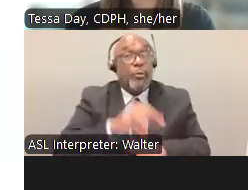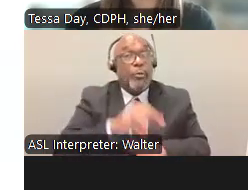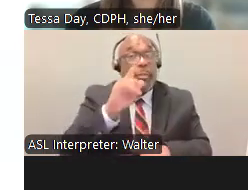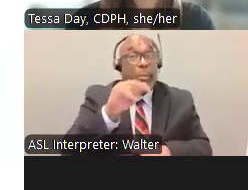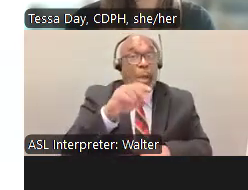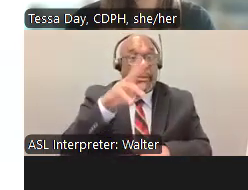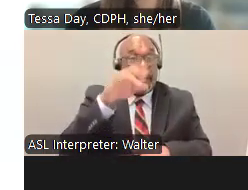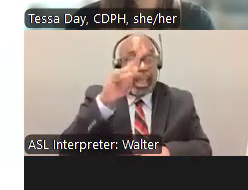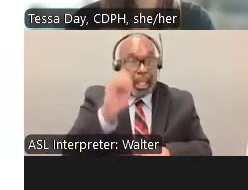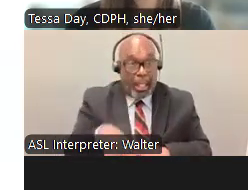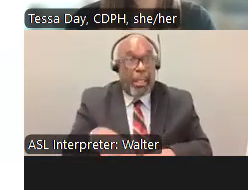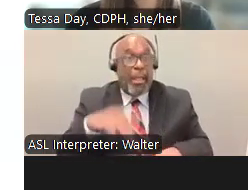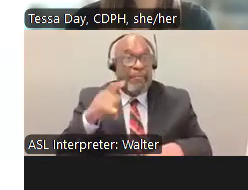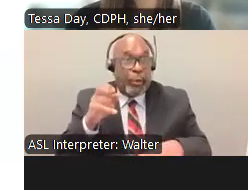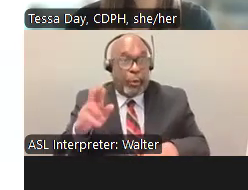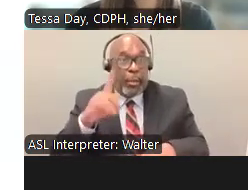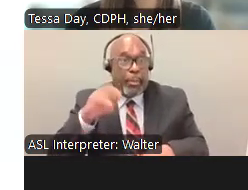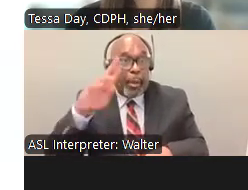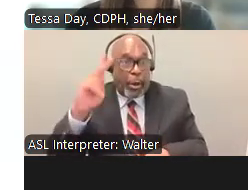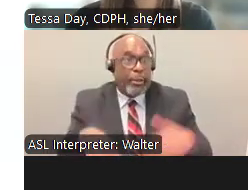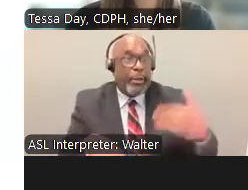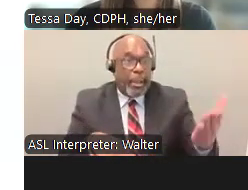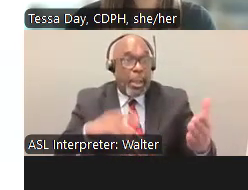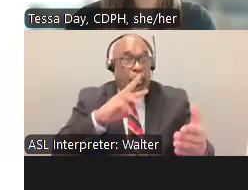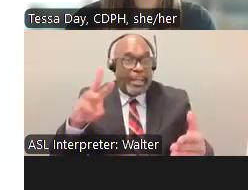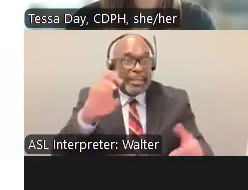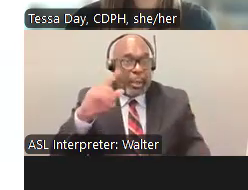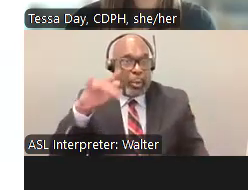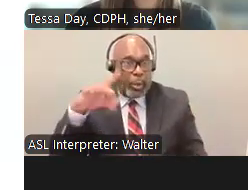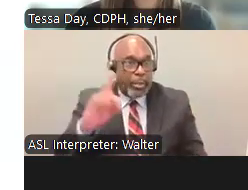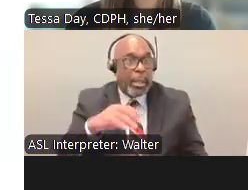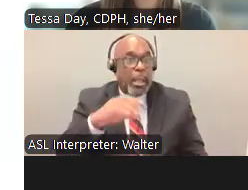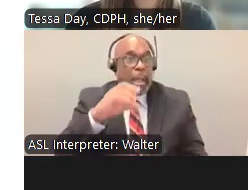13:24:17 West Englewood, Burnside, 13:24:18 Roseland, South Deering and